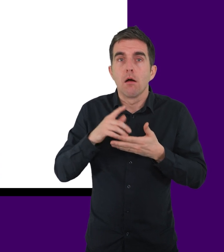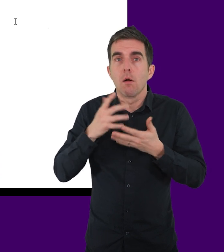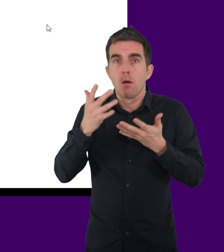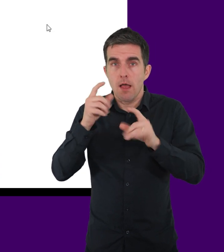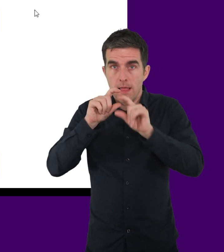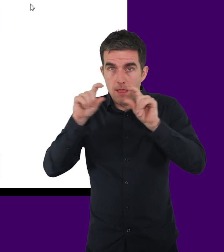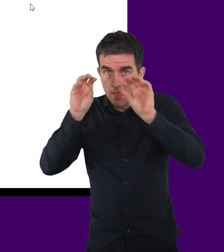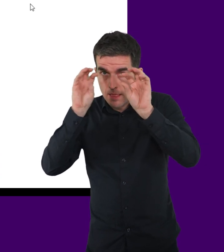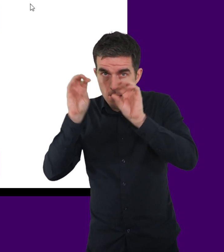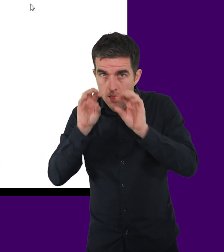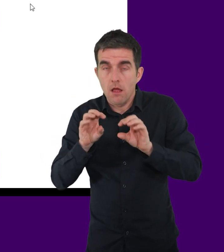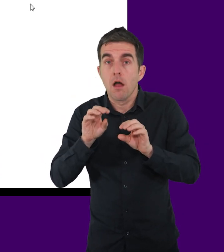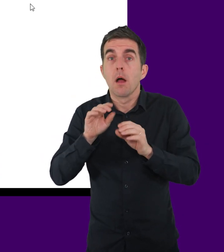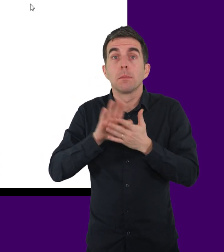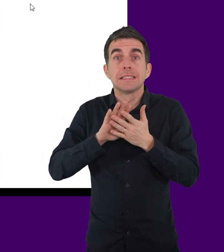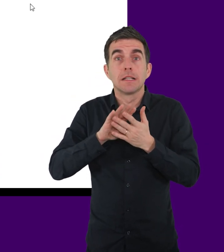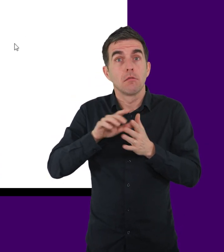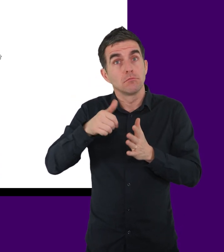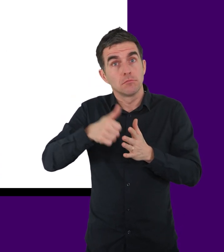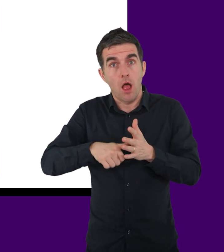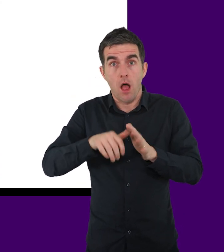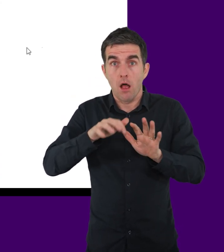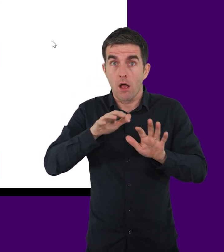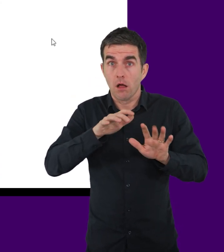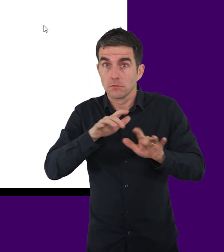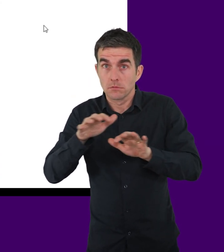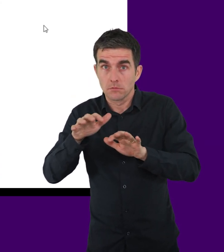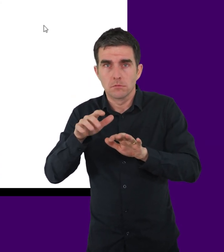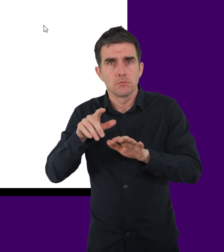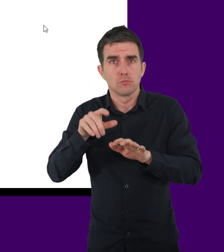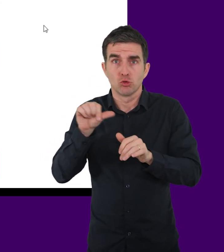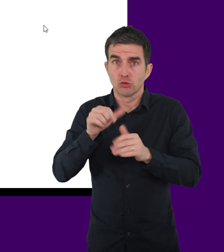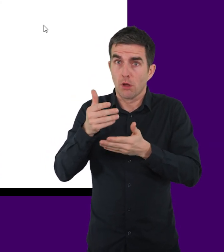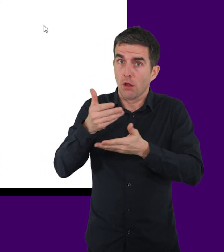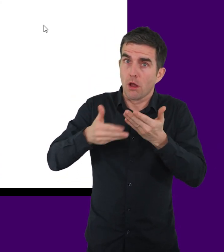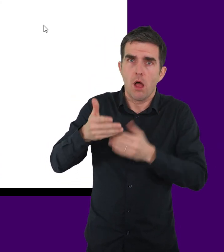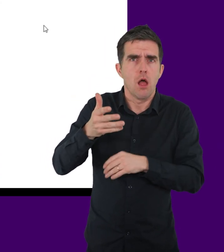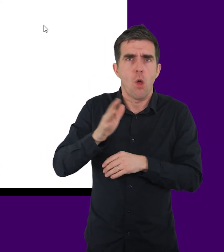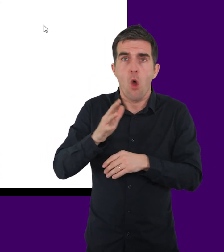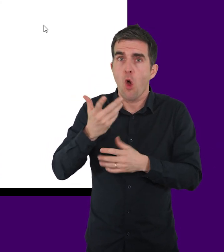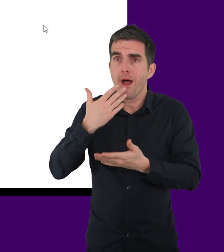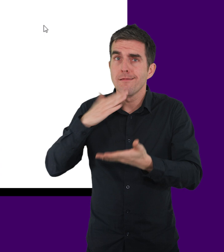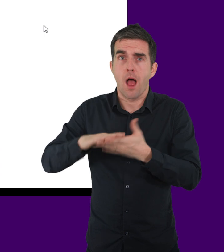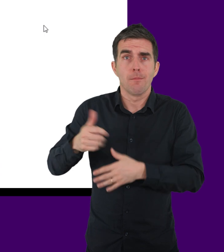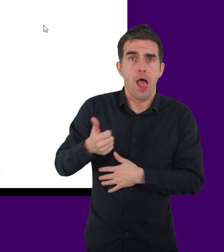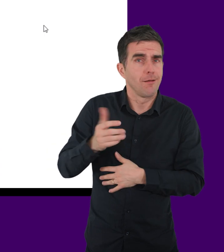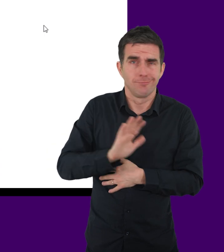Placeholder text disappears when someone starts typing, so it should never be used as a substitute for a label.